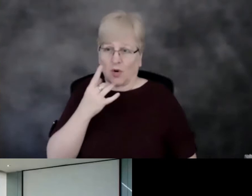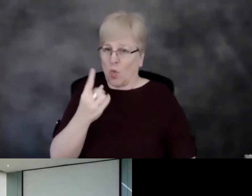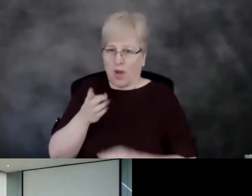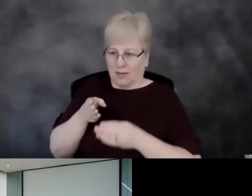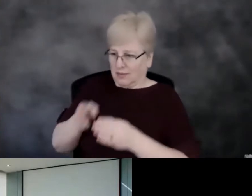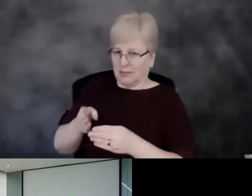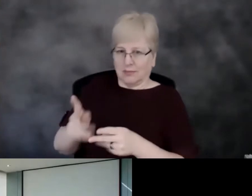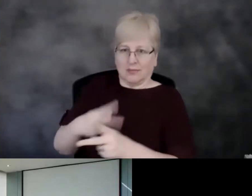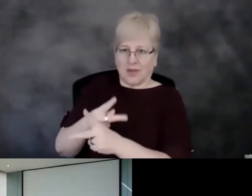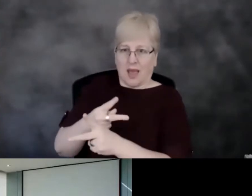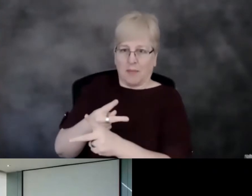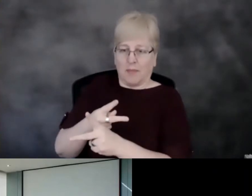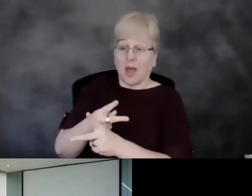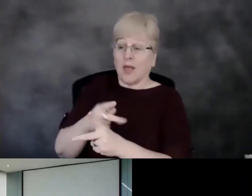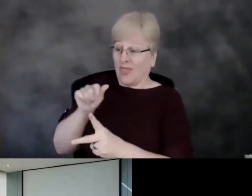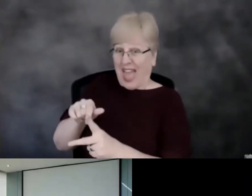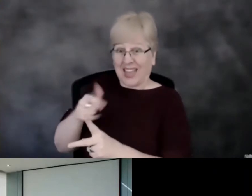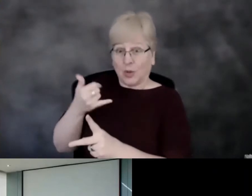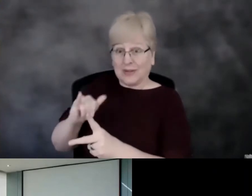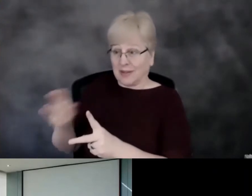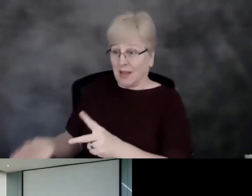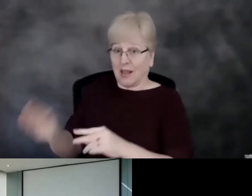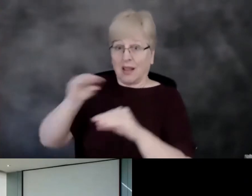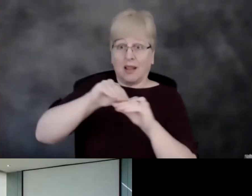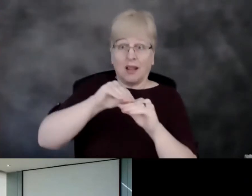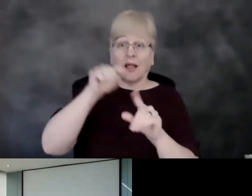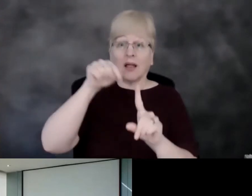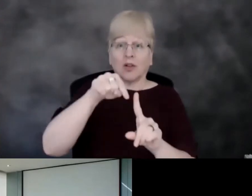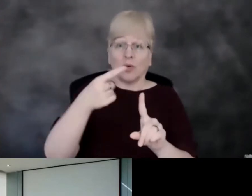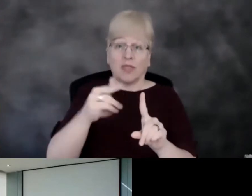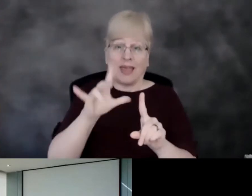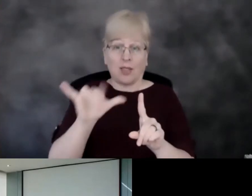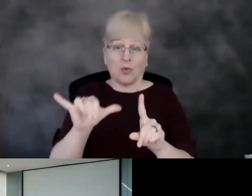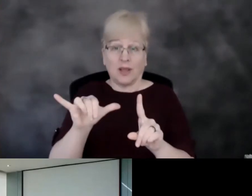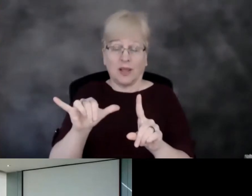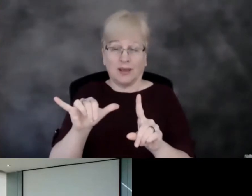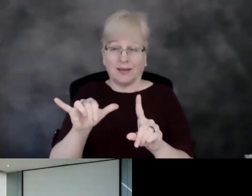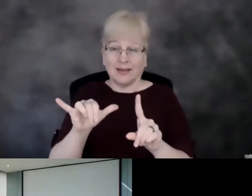you can bring that into the gallery. 16:09:52 It is an option, like having your